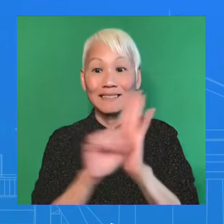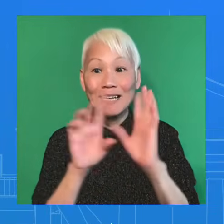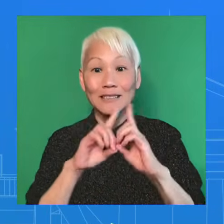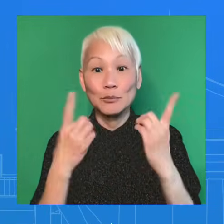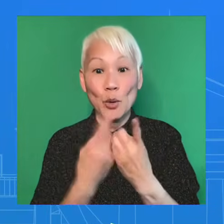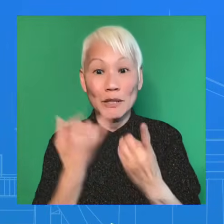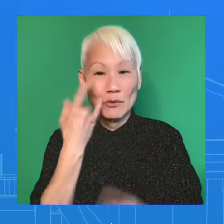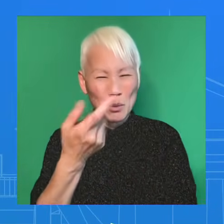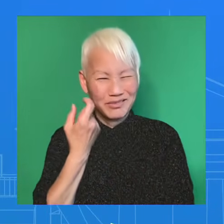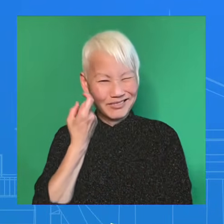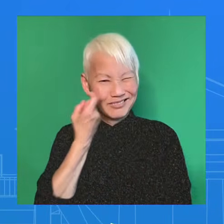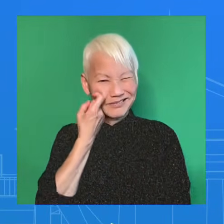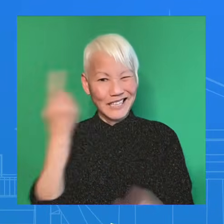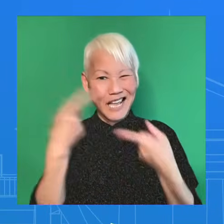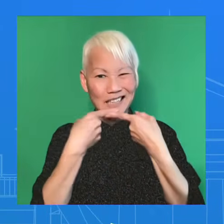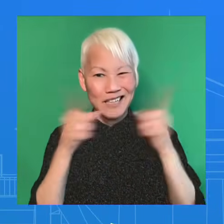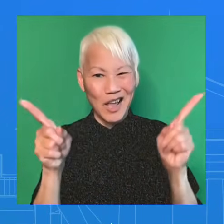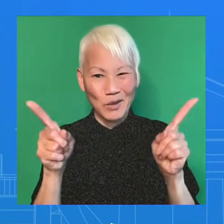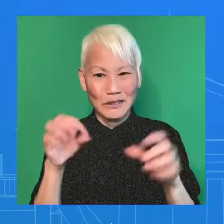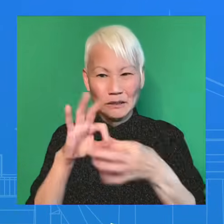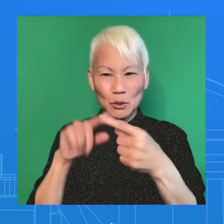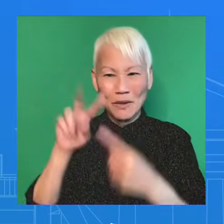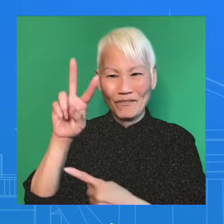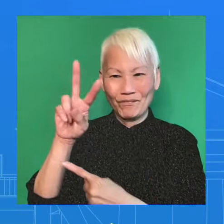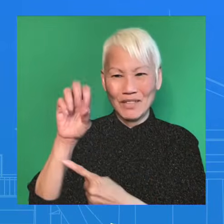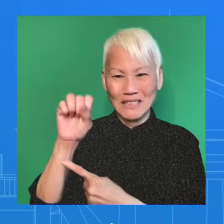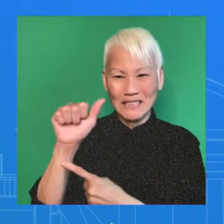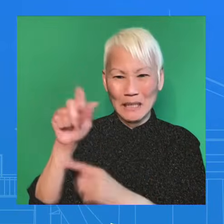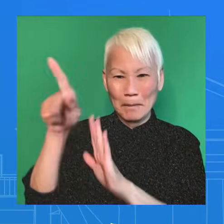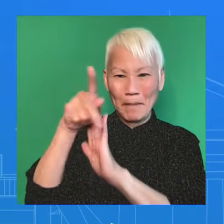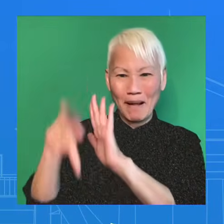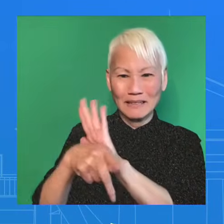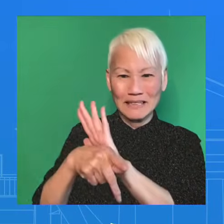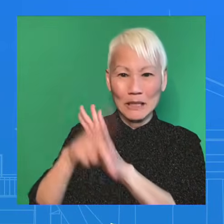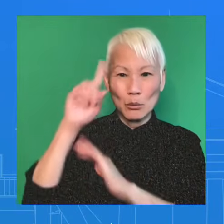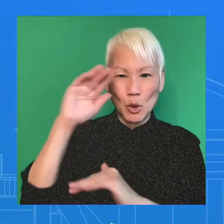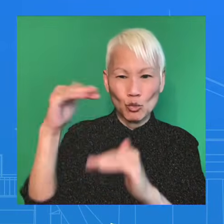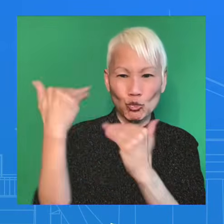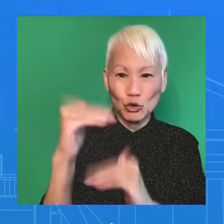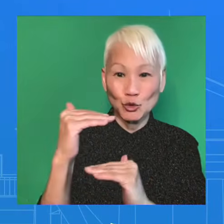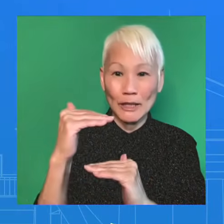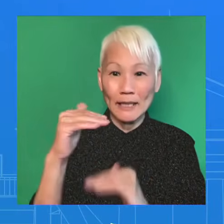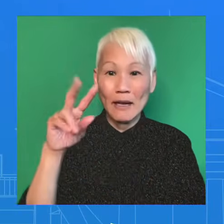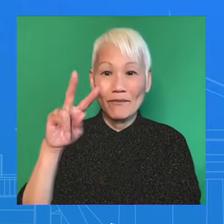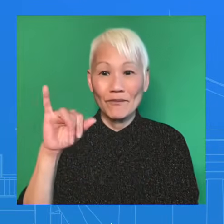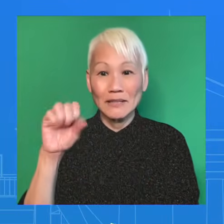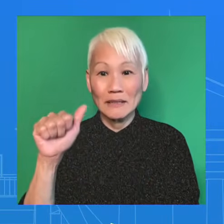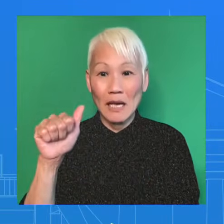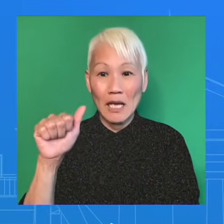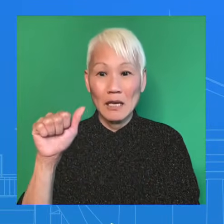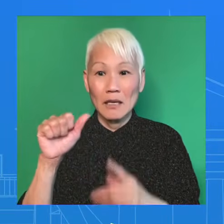that would restrict visa issuances to individuals who undermine Bangladesh's elections. Ms. Jean-Pierre: Okay, Andrew, last question.